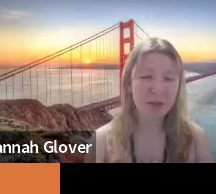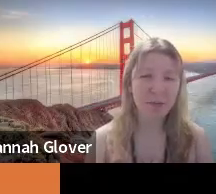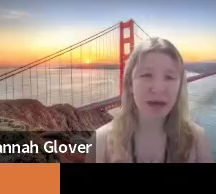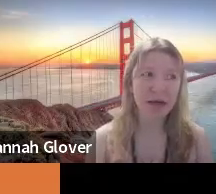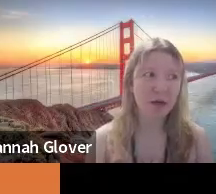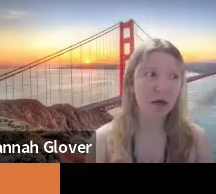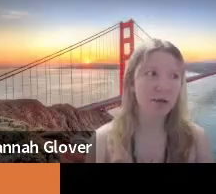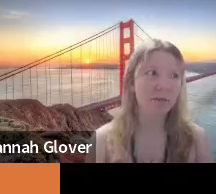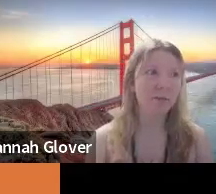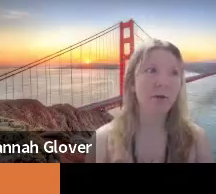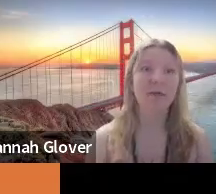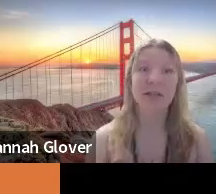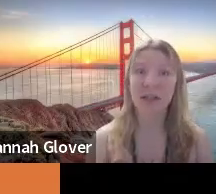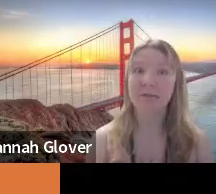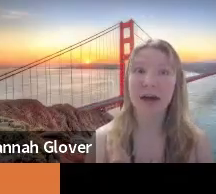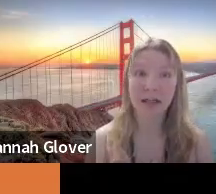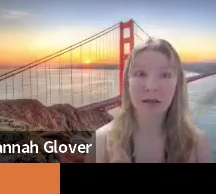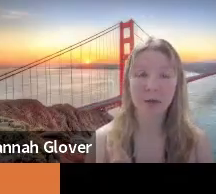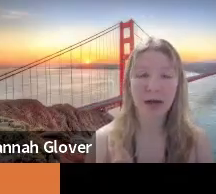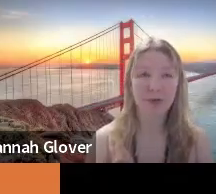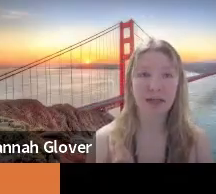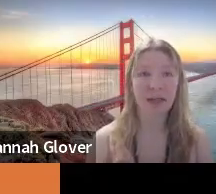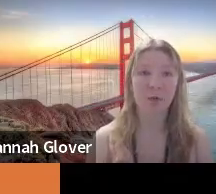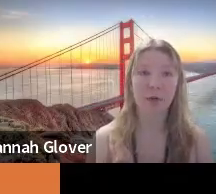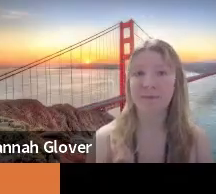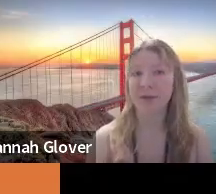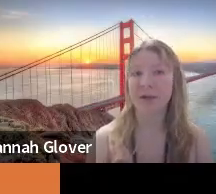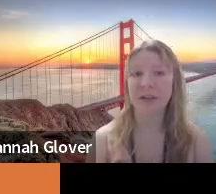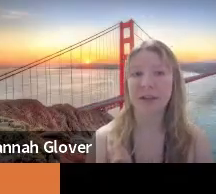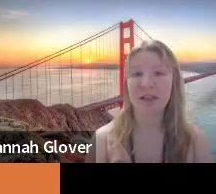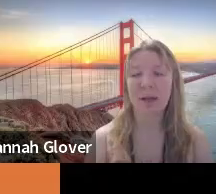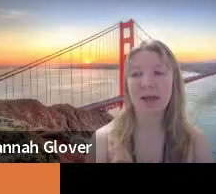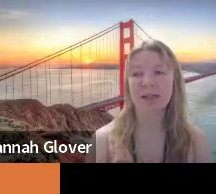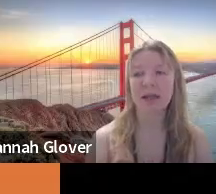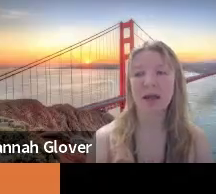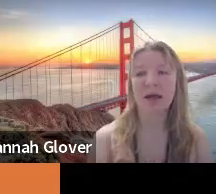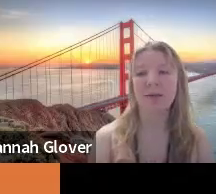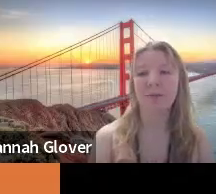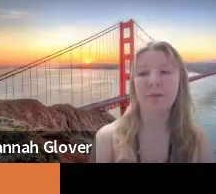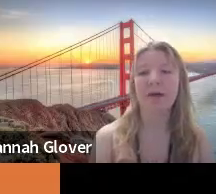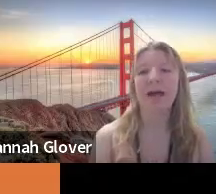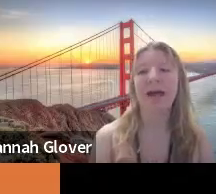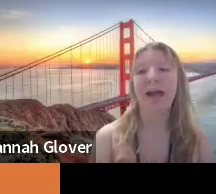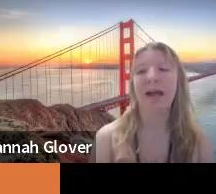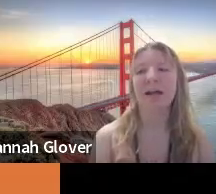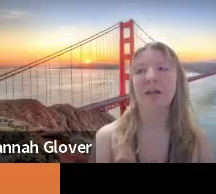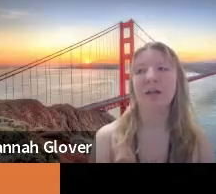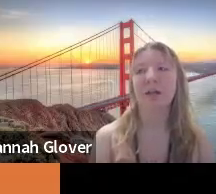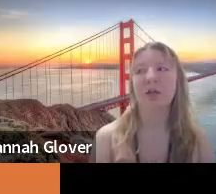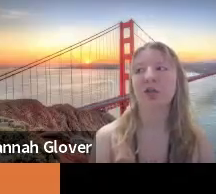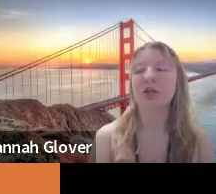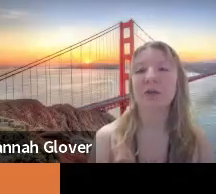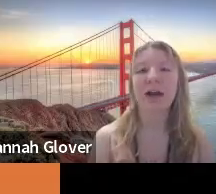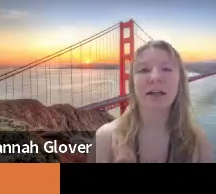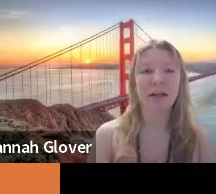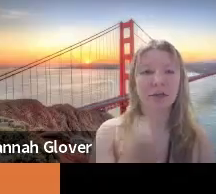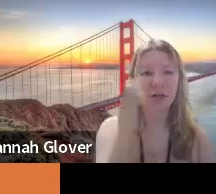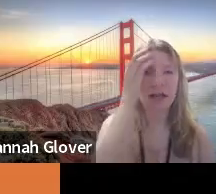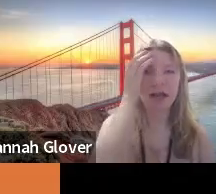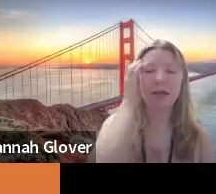people you work with or for or in collaboration with… What can be changed? I know that our day center we try